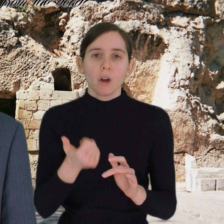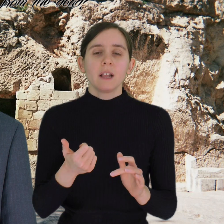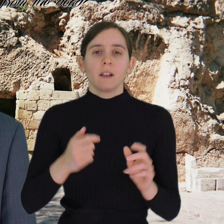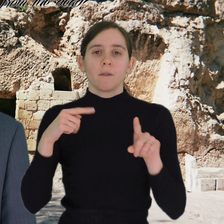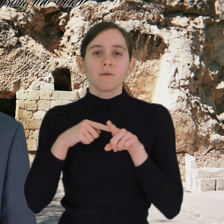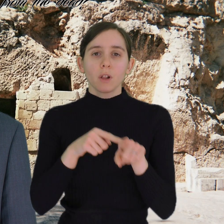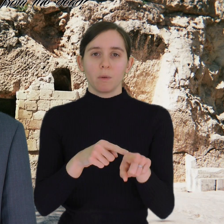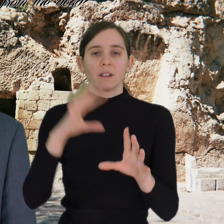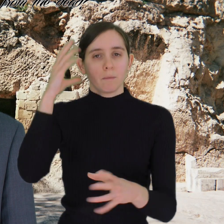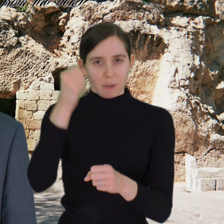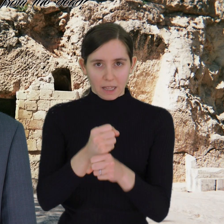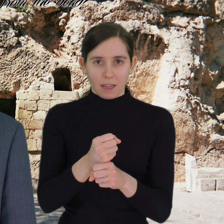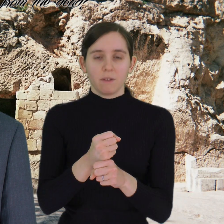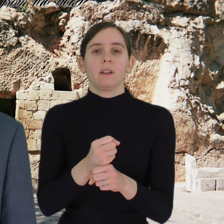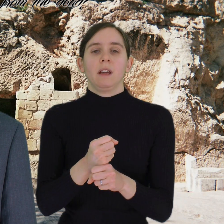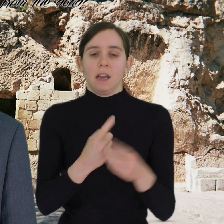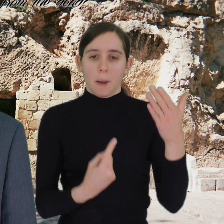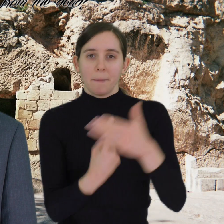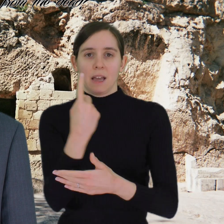believed He appeared to them alive.